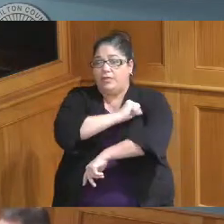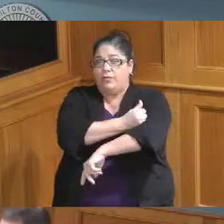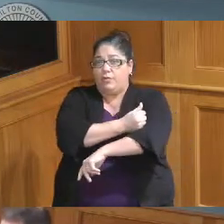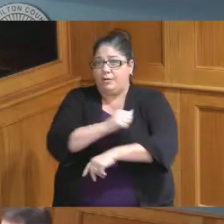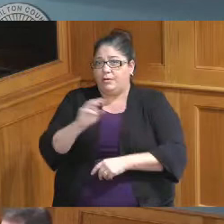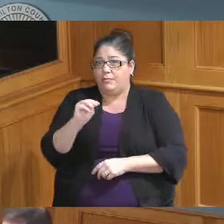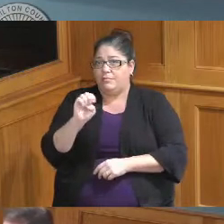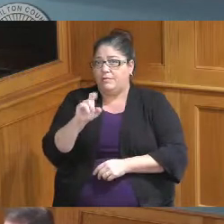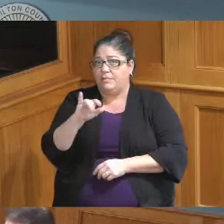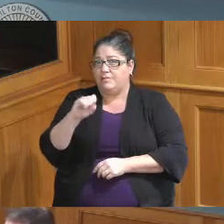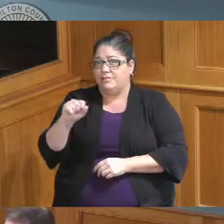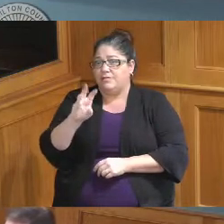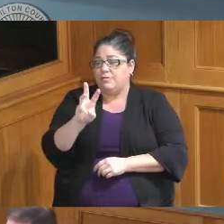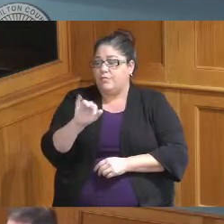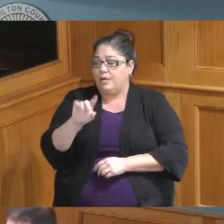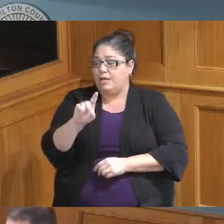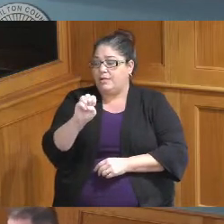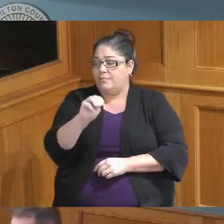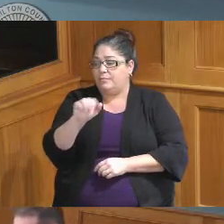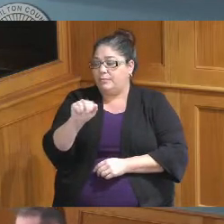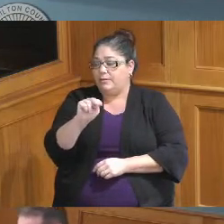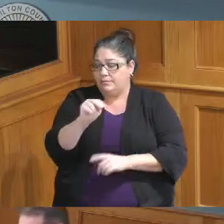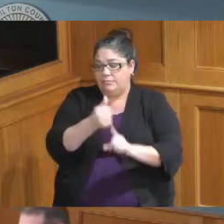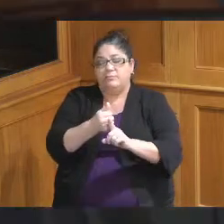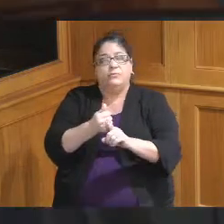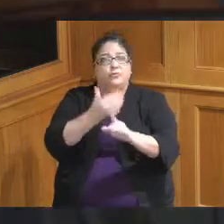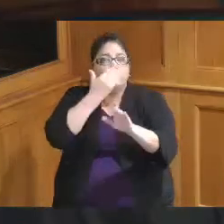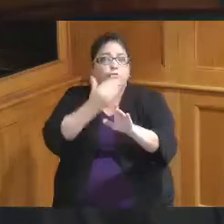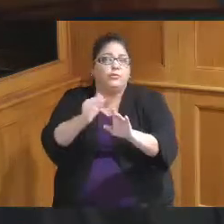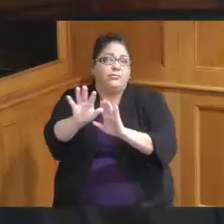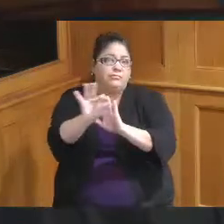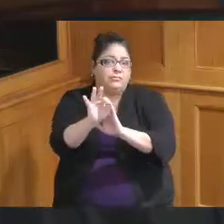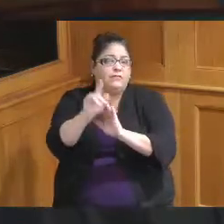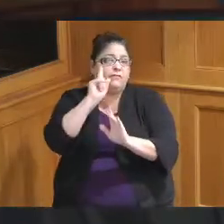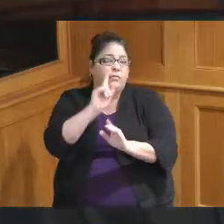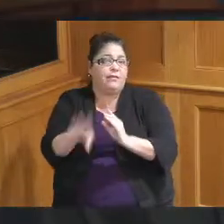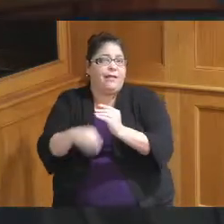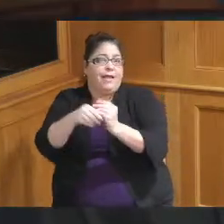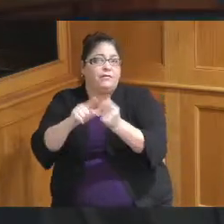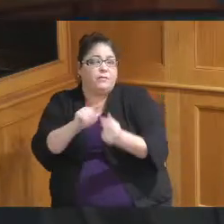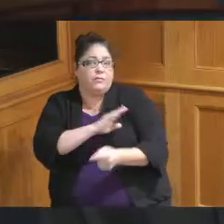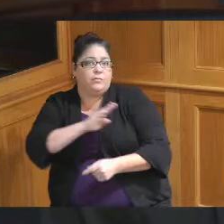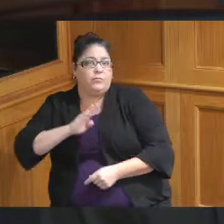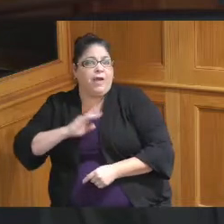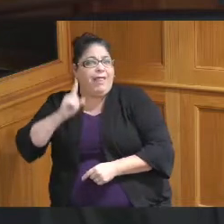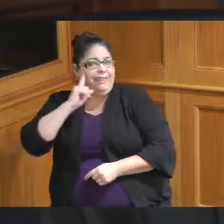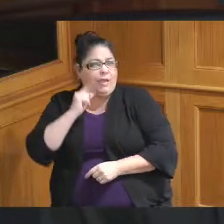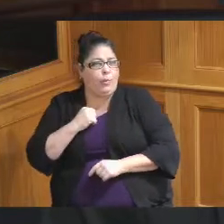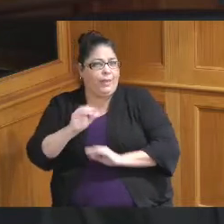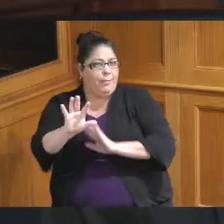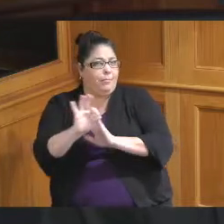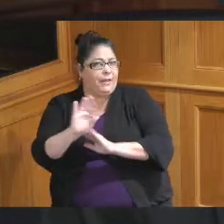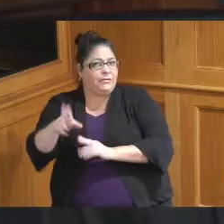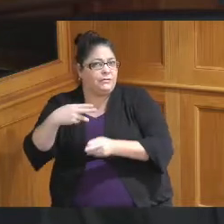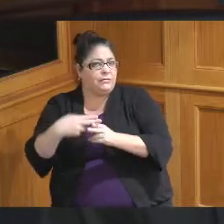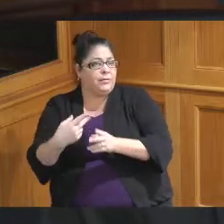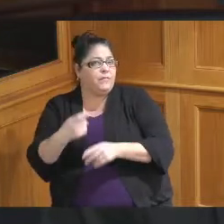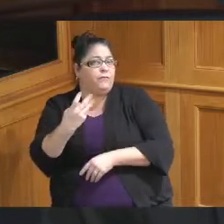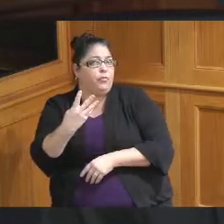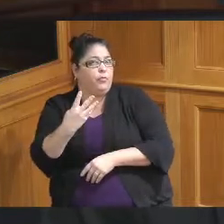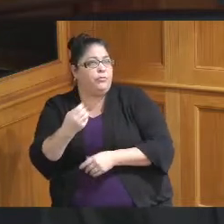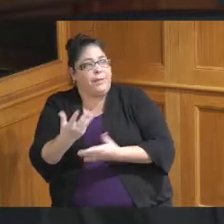addition to that to the Board she I think she was appointed four or five years ago and has really